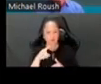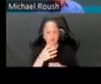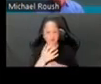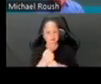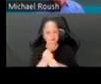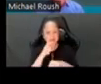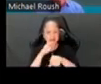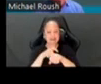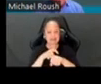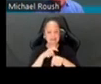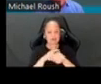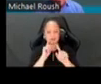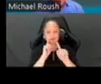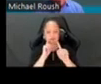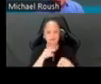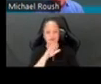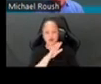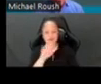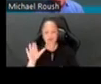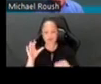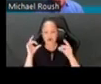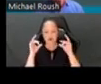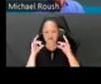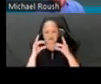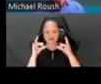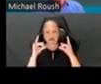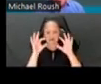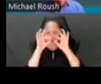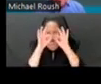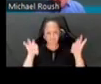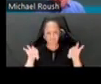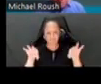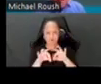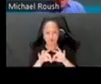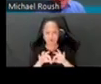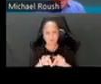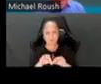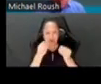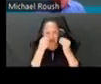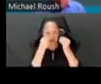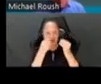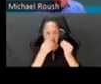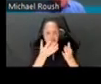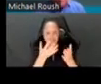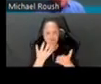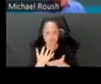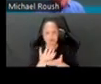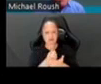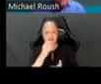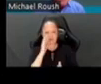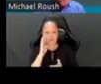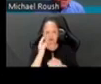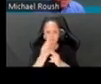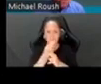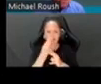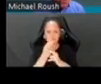to respond to the feedback form. The information collected will be used to develop responsive